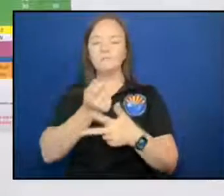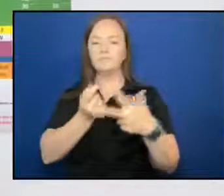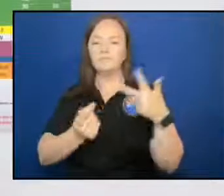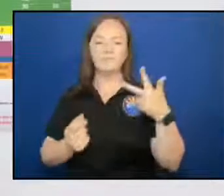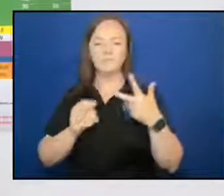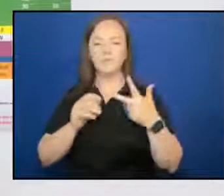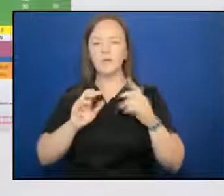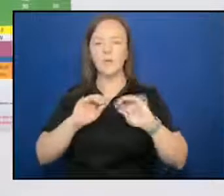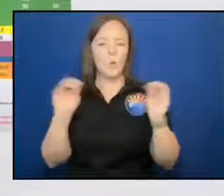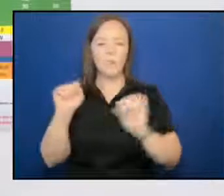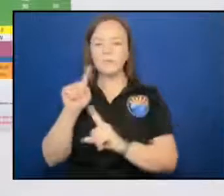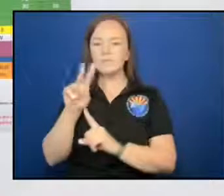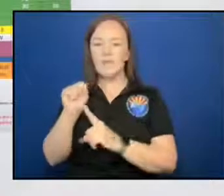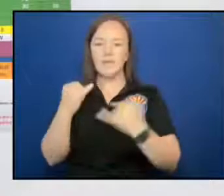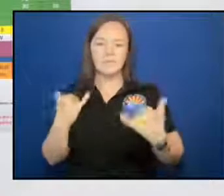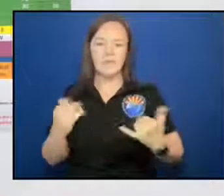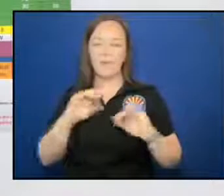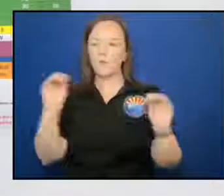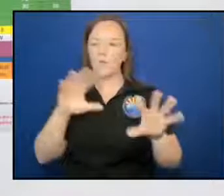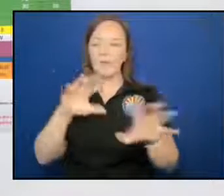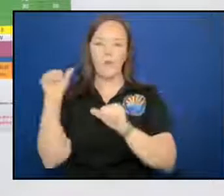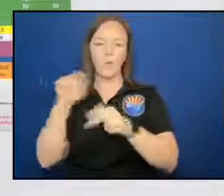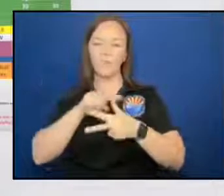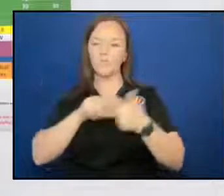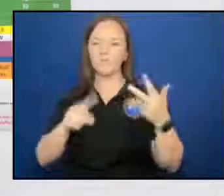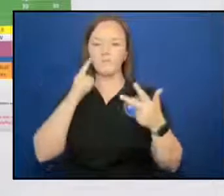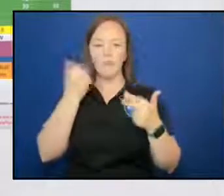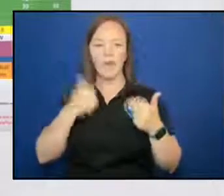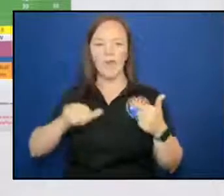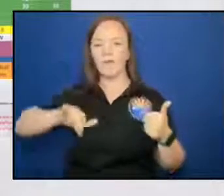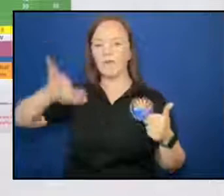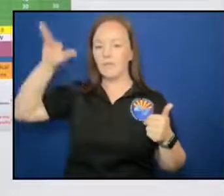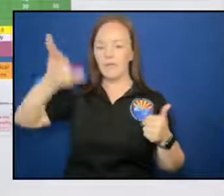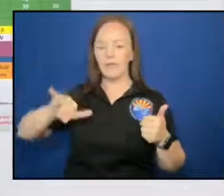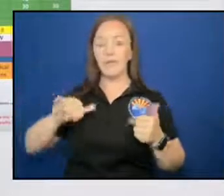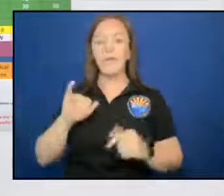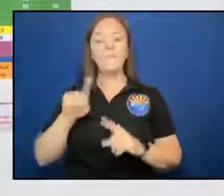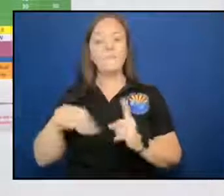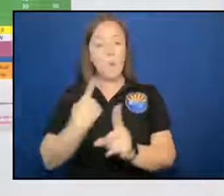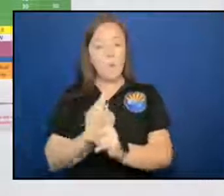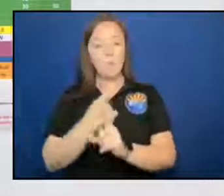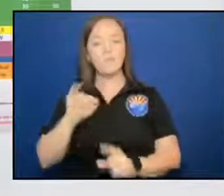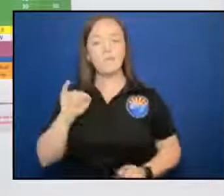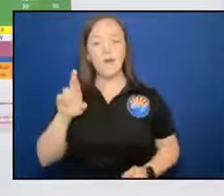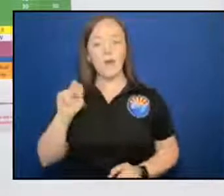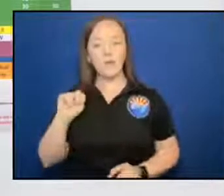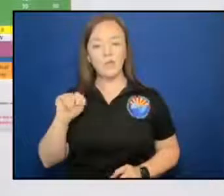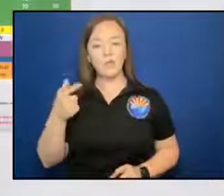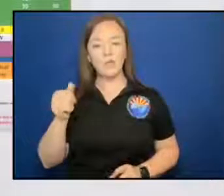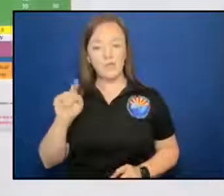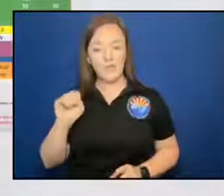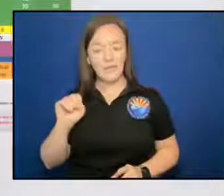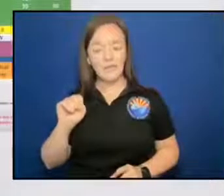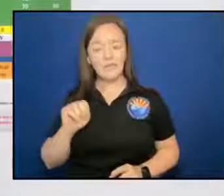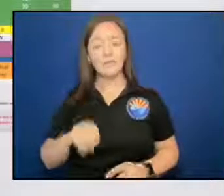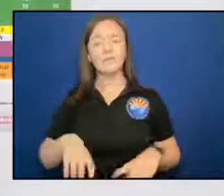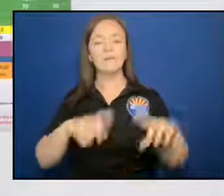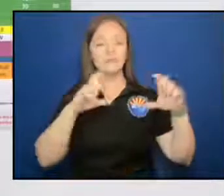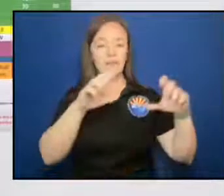IS THE LARGEST FUELS, THE STUMPS AND LOGS THOSE BIGGER PIECES FUELS OUT THERE